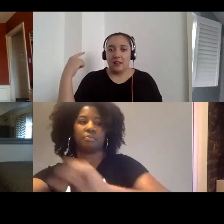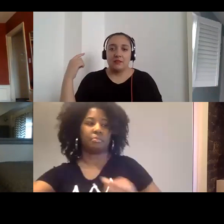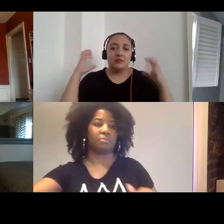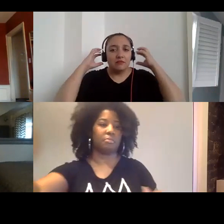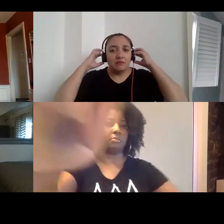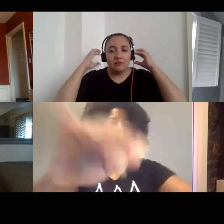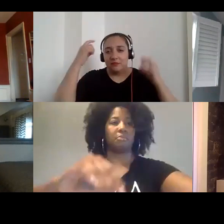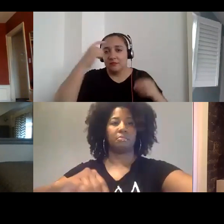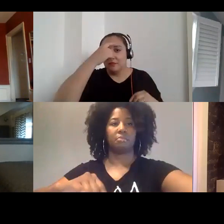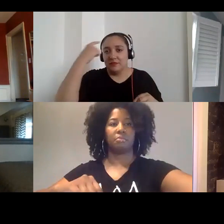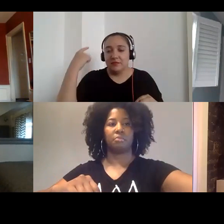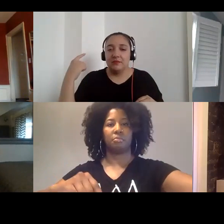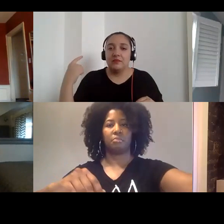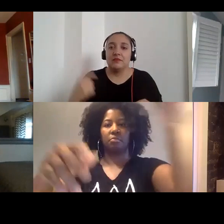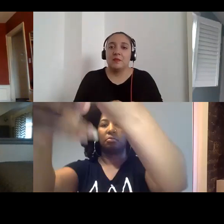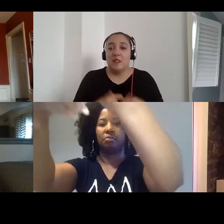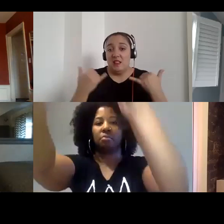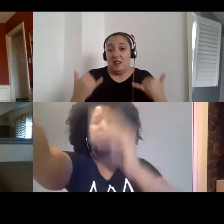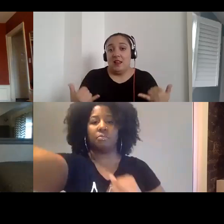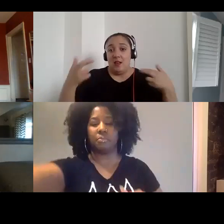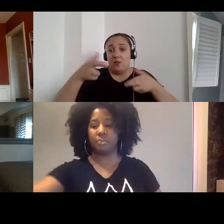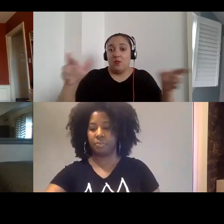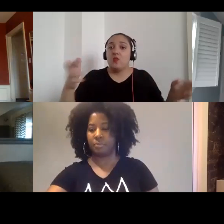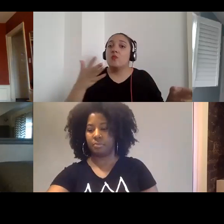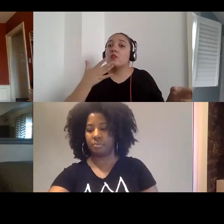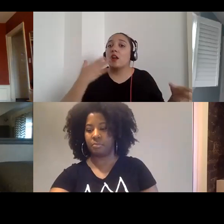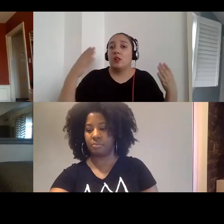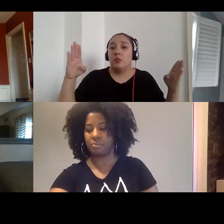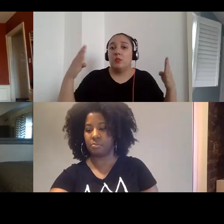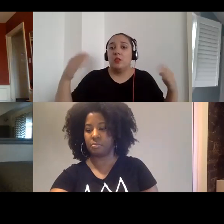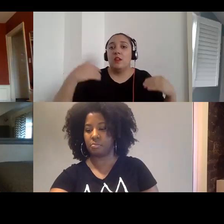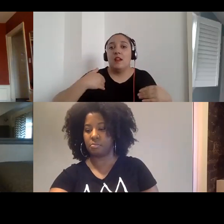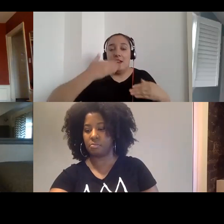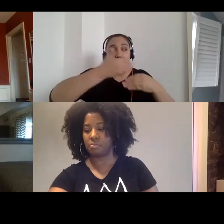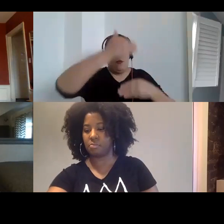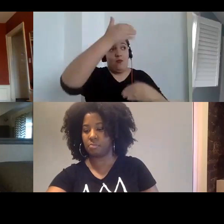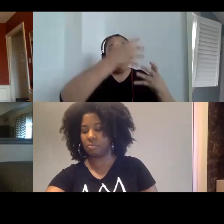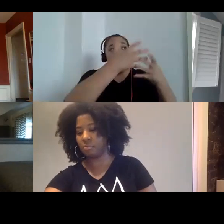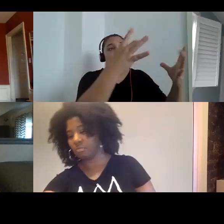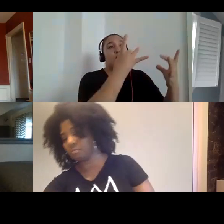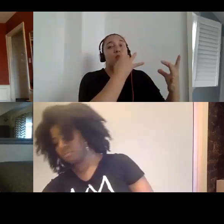I'm currently in a blue room with a window that has a lot of natural light.